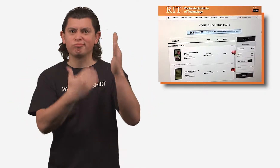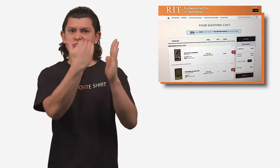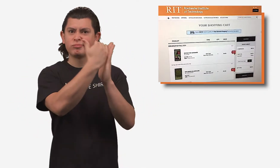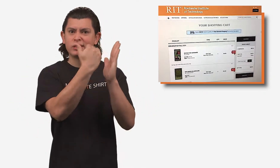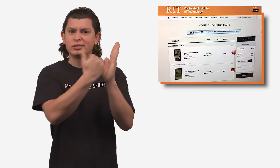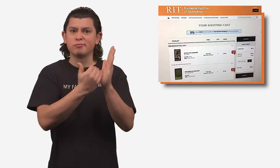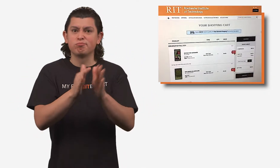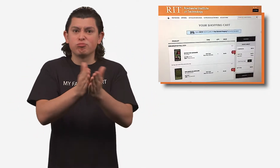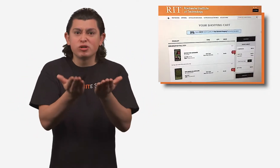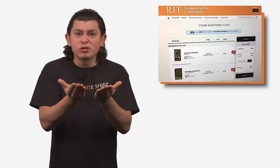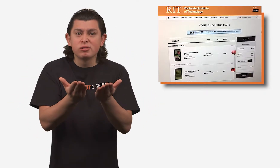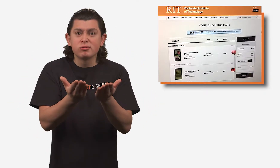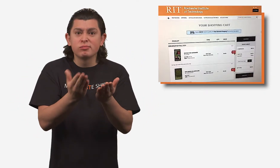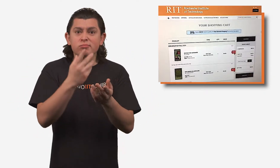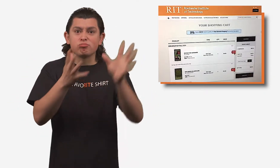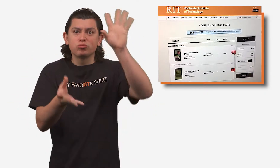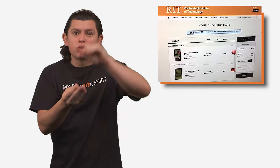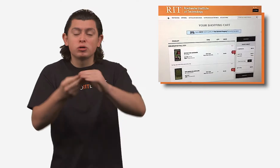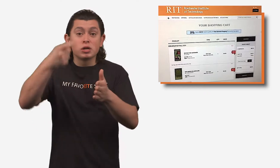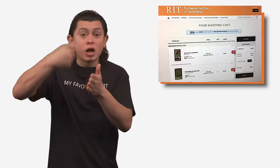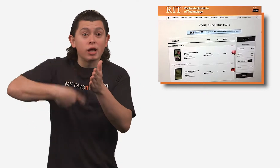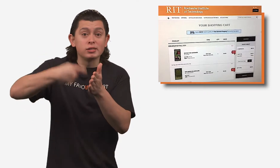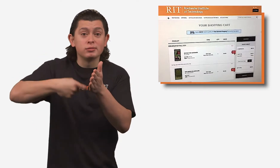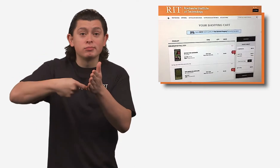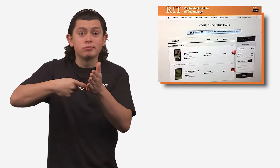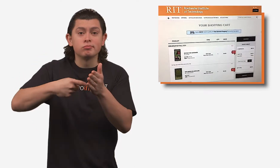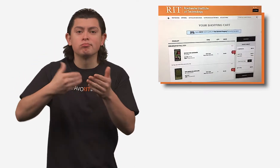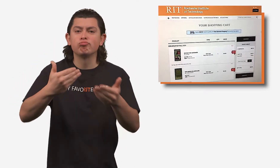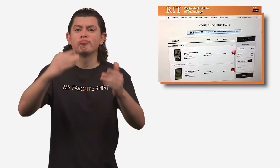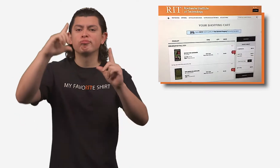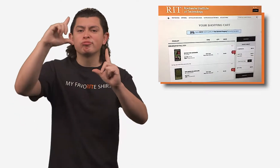YOU WILL SEE YOUR LIST OF BOOKS AND THE TOTAL COST.